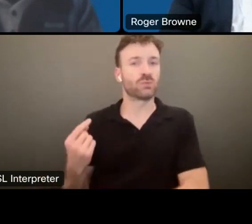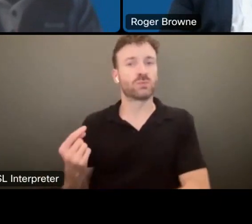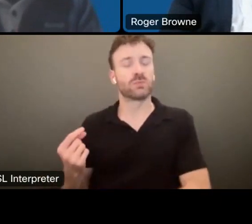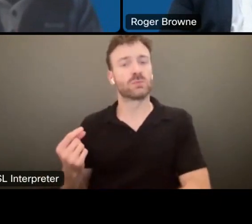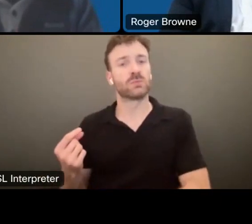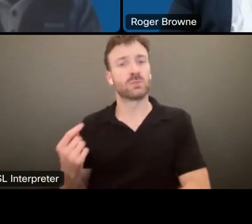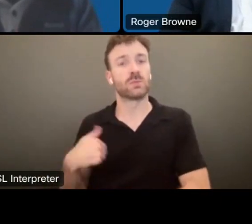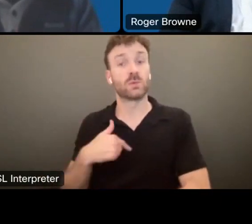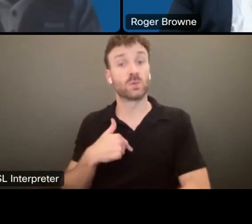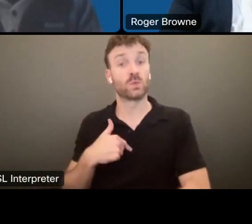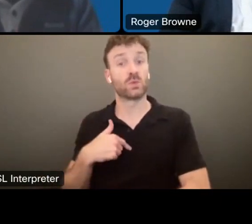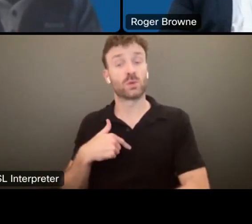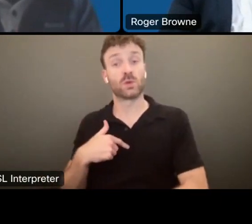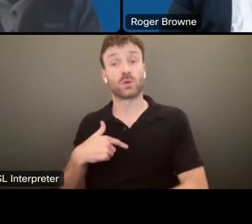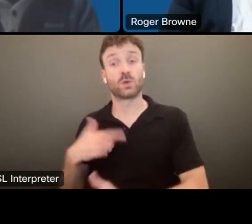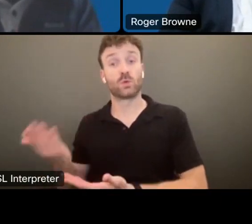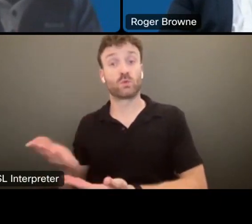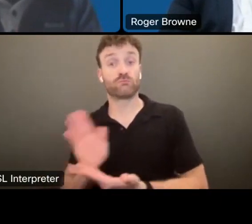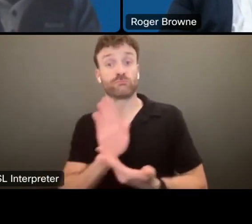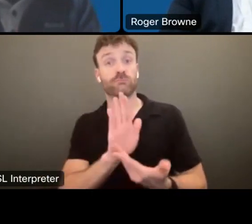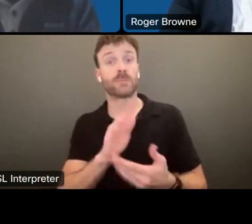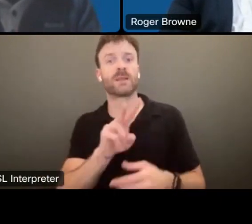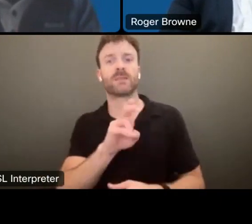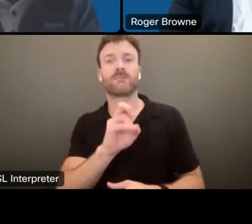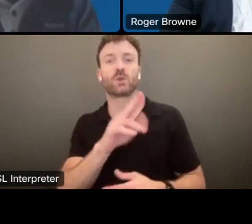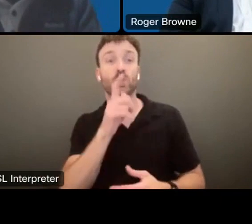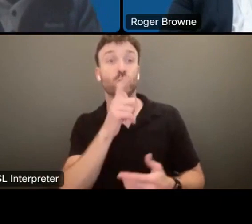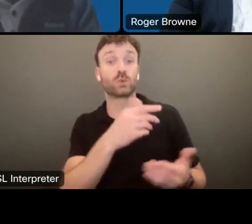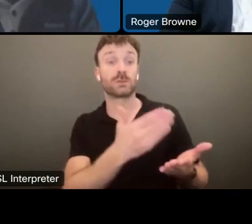And we presented this to the vendor that's helping us to develop the page.